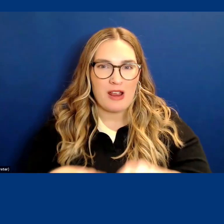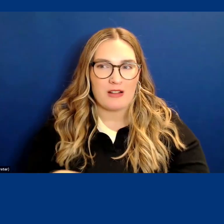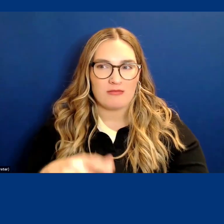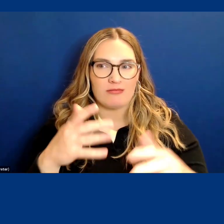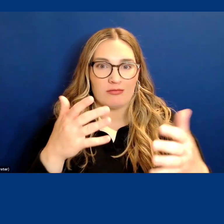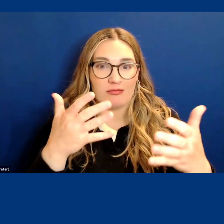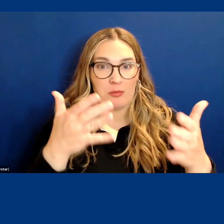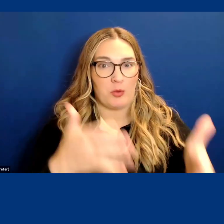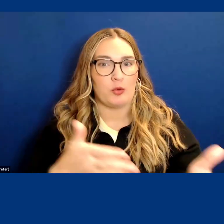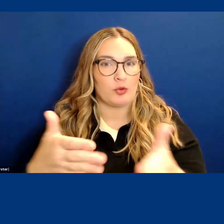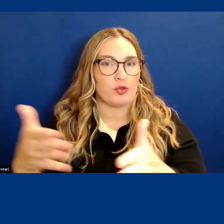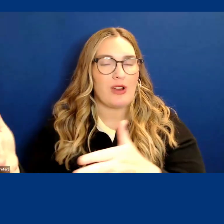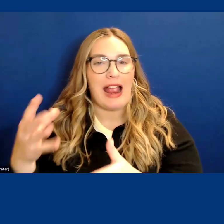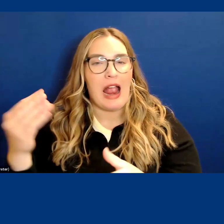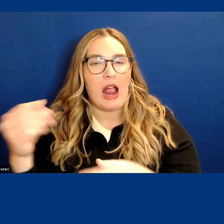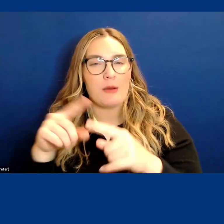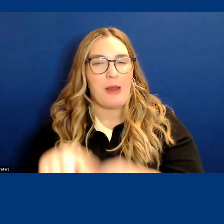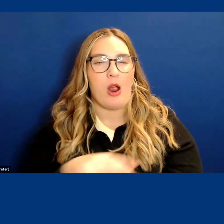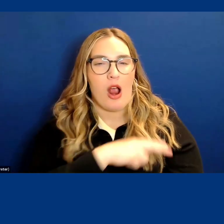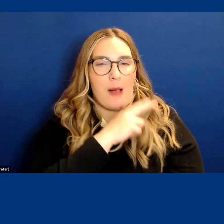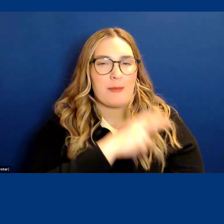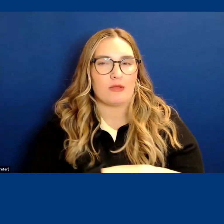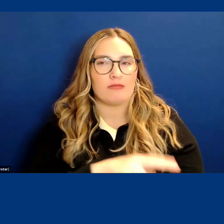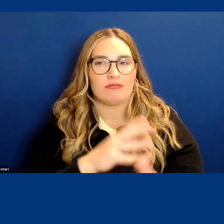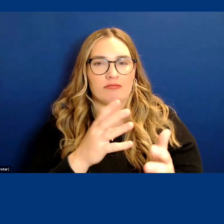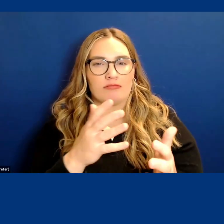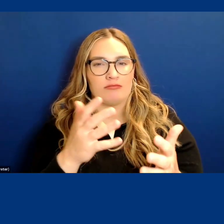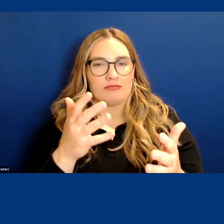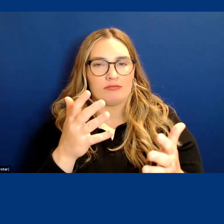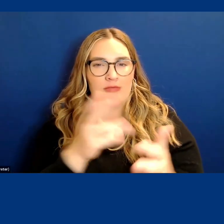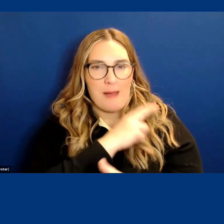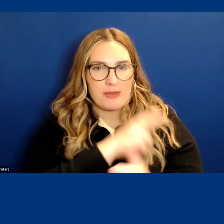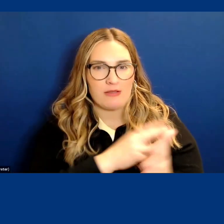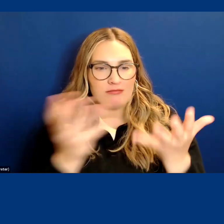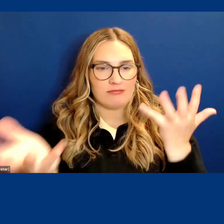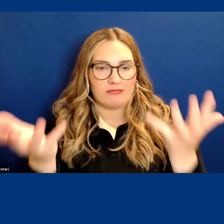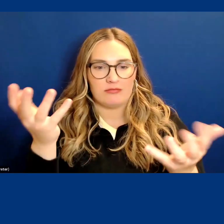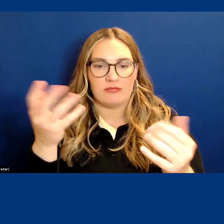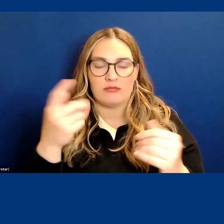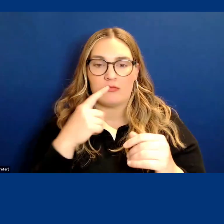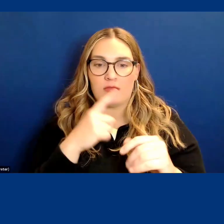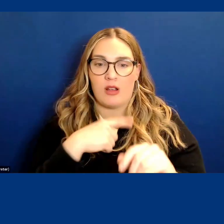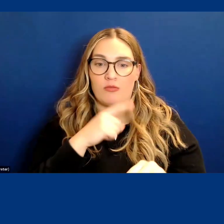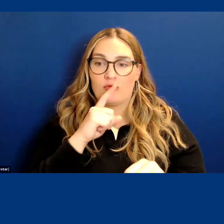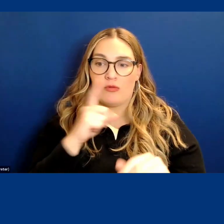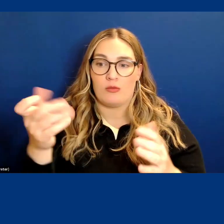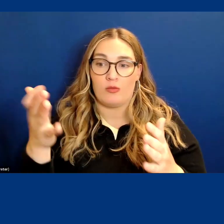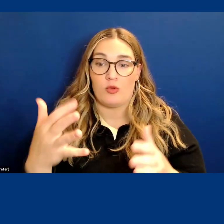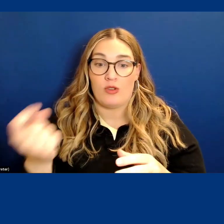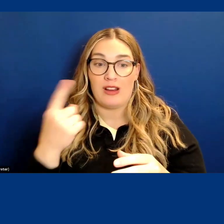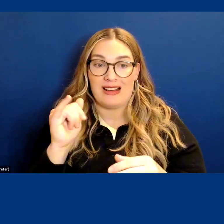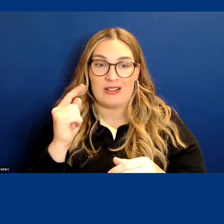depends hospital to hospital. As I'm sure the person who asked the question is aware it's so different like